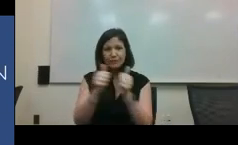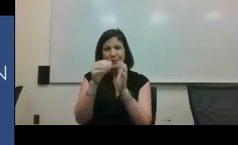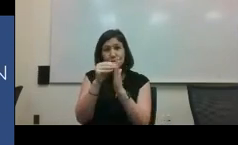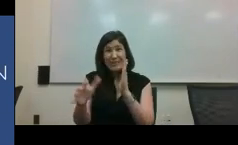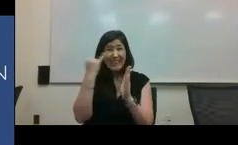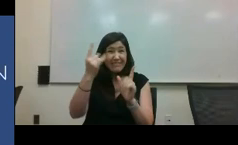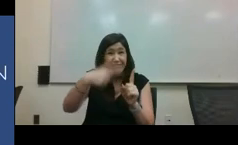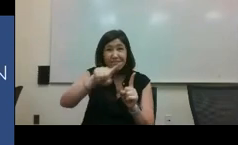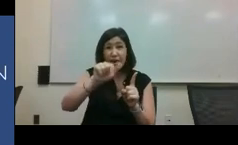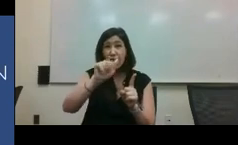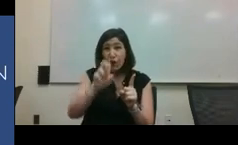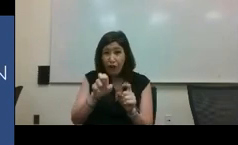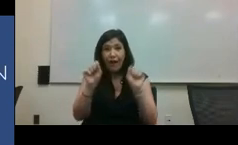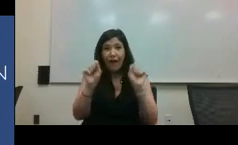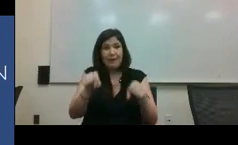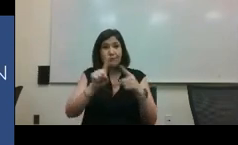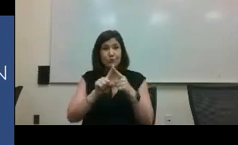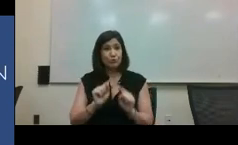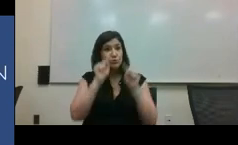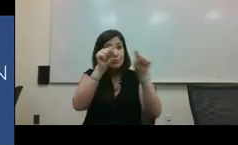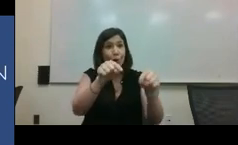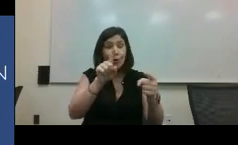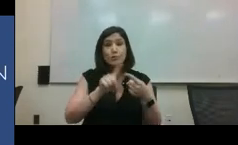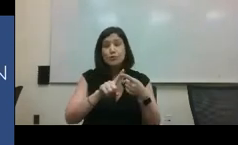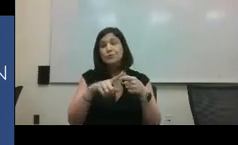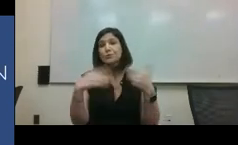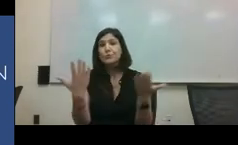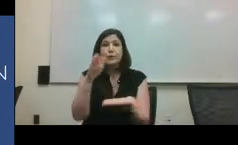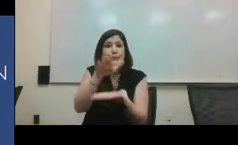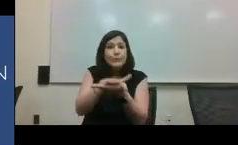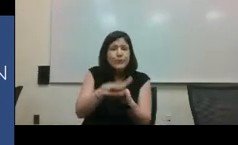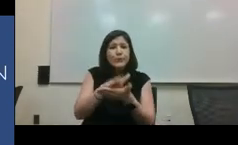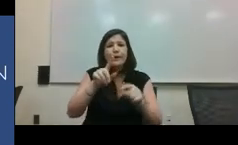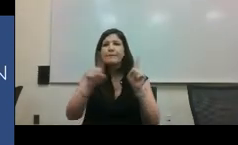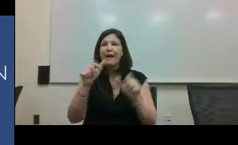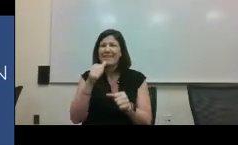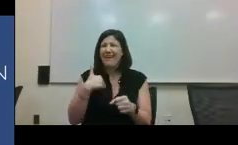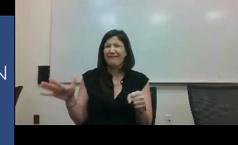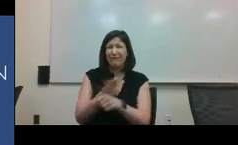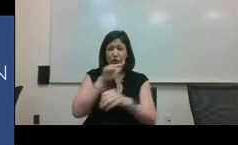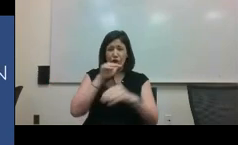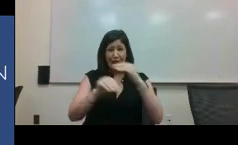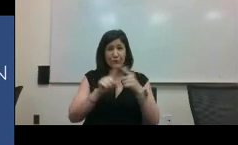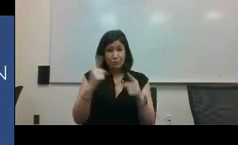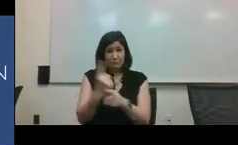if they are able to go to a school, but then they're not having access to regular sign language